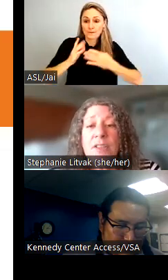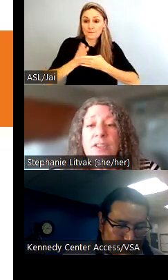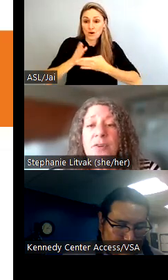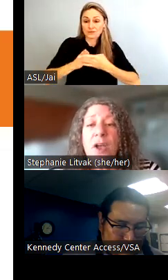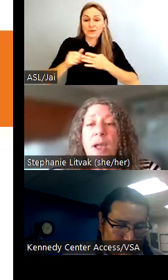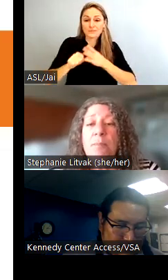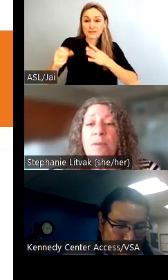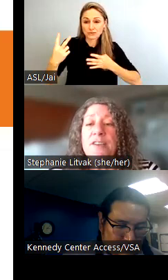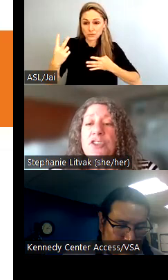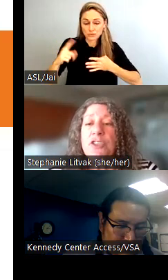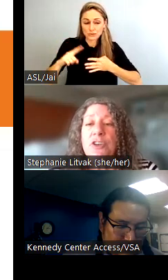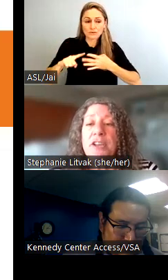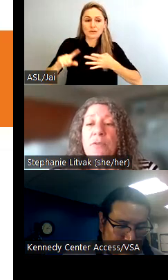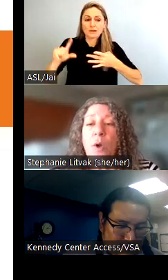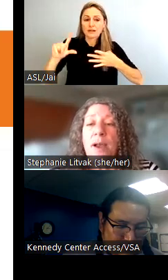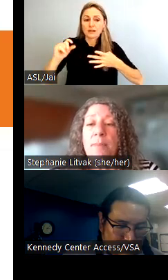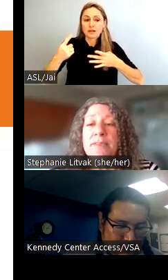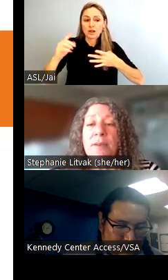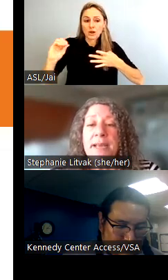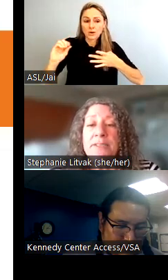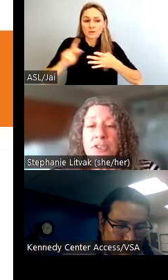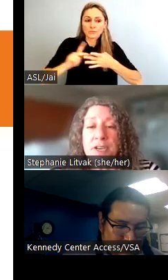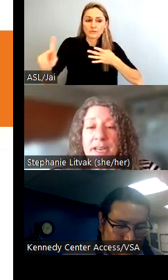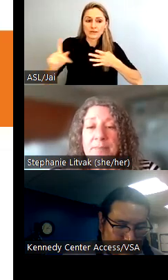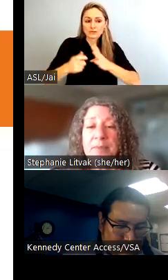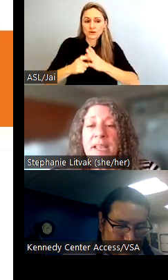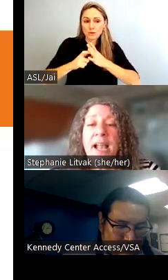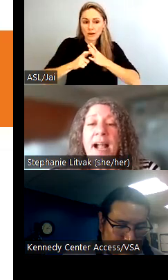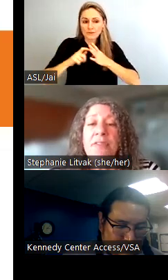The logo and professional learning requirements on page 3.